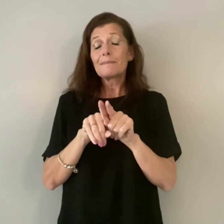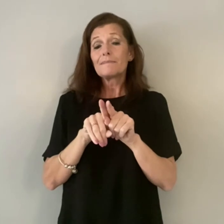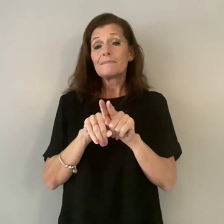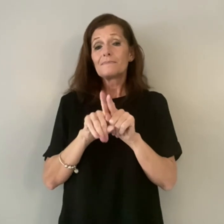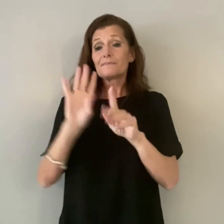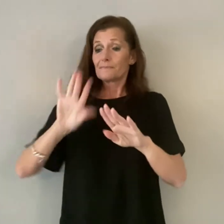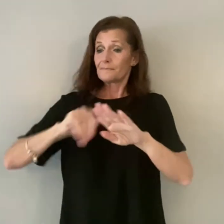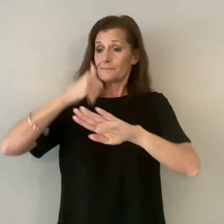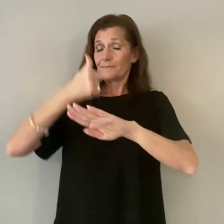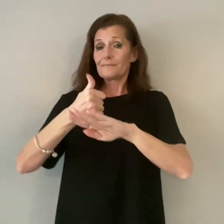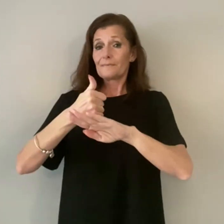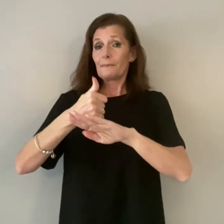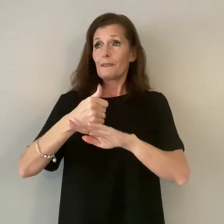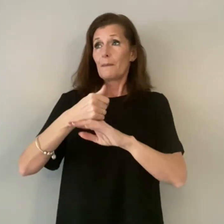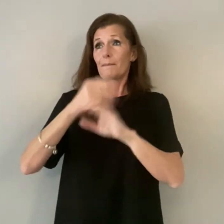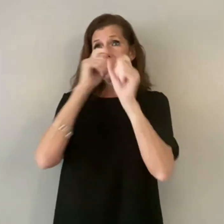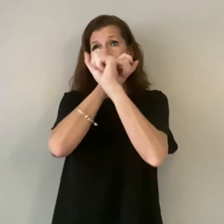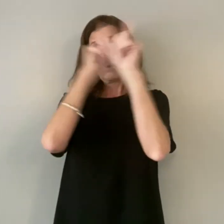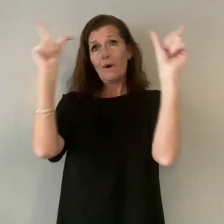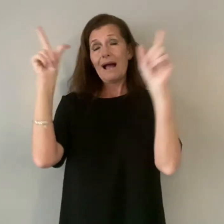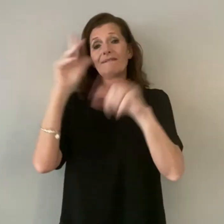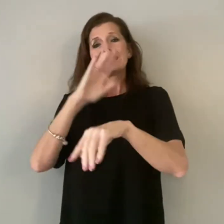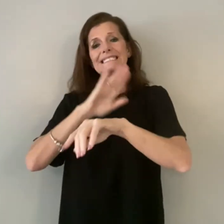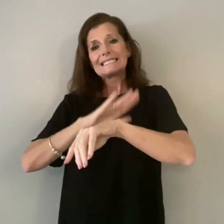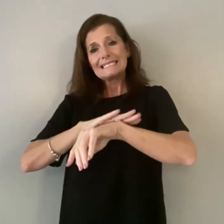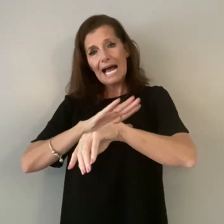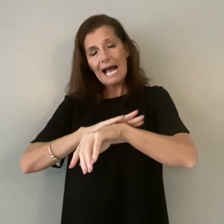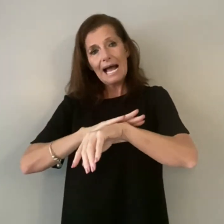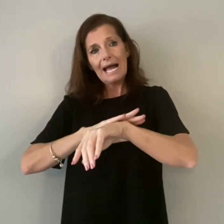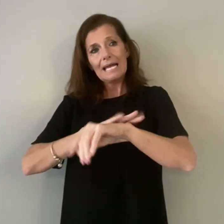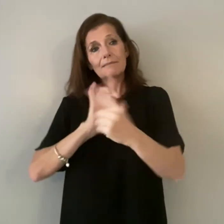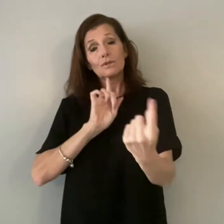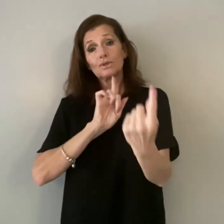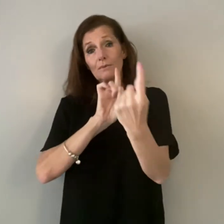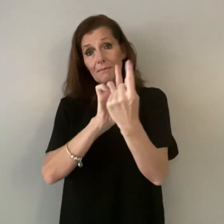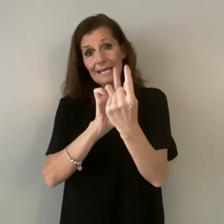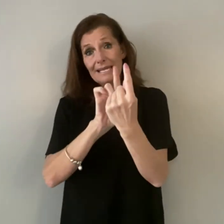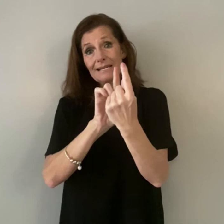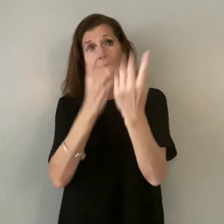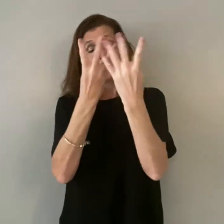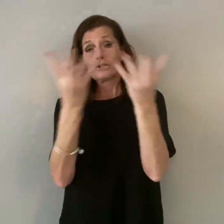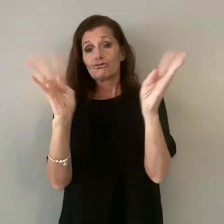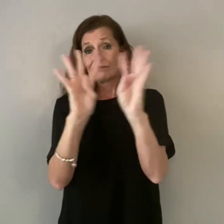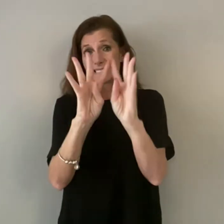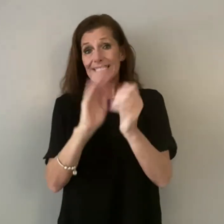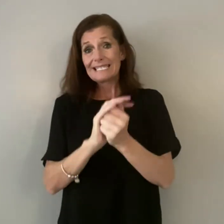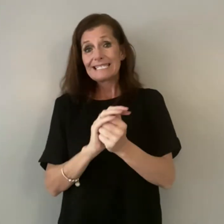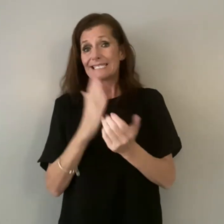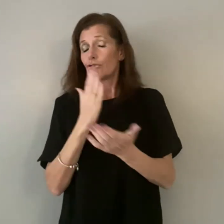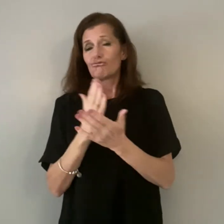I would say setting and being conscious about setting time to meet with ultra cities,